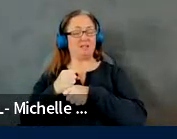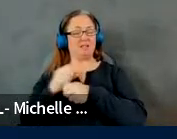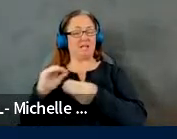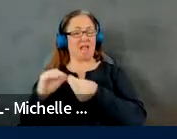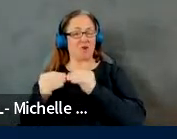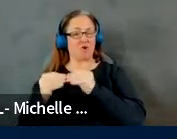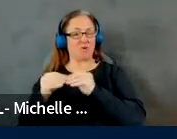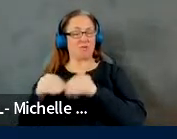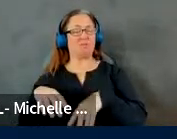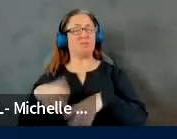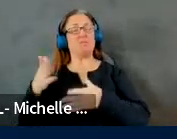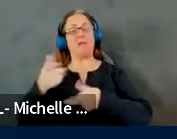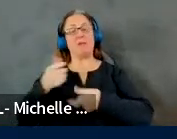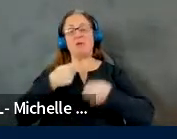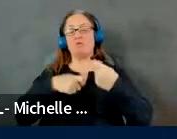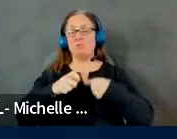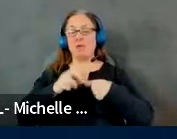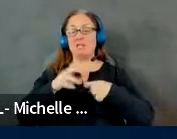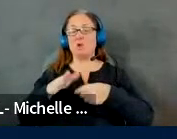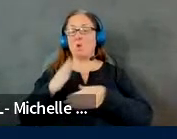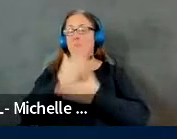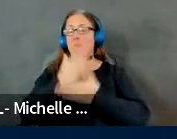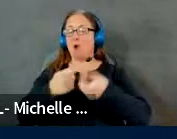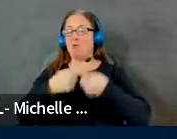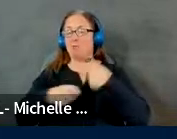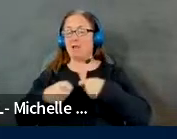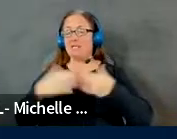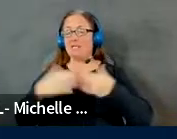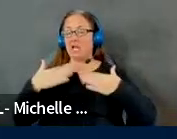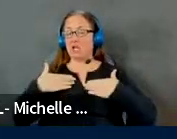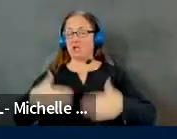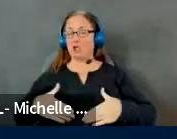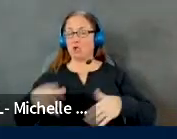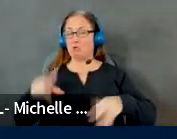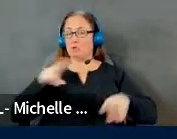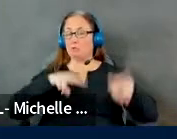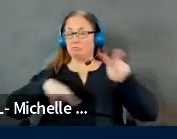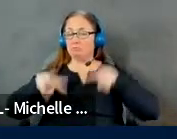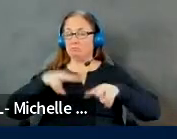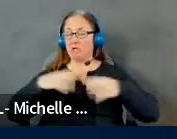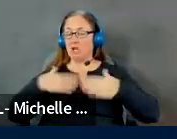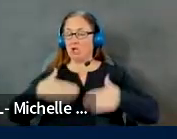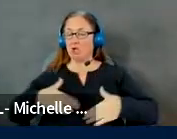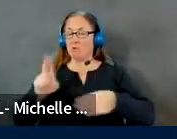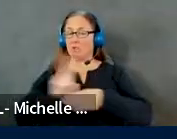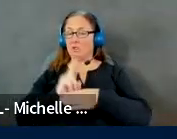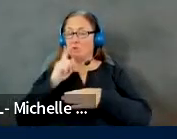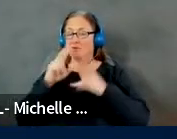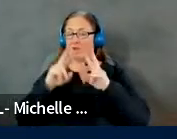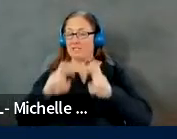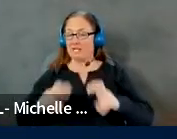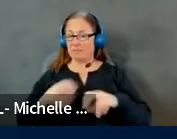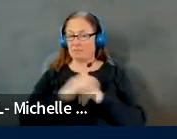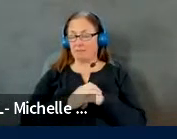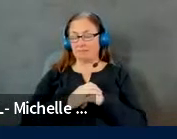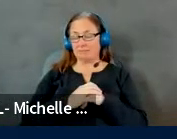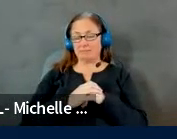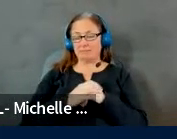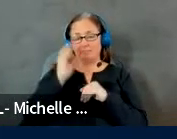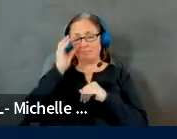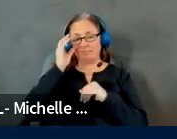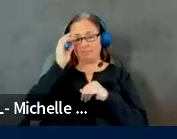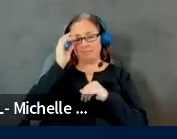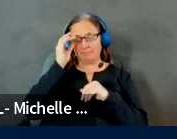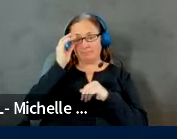either replacing in whole or in part that human oversight and utilization of those assessments.